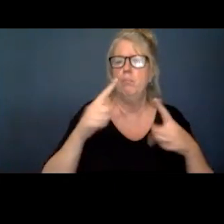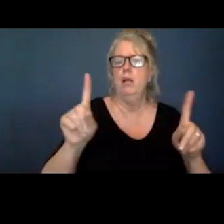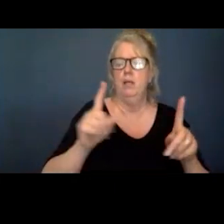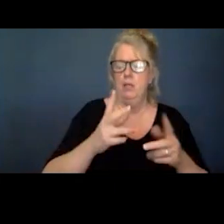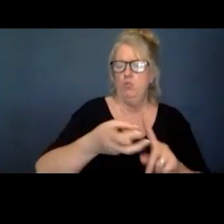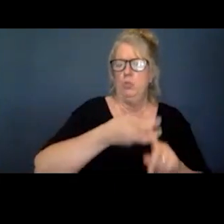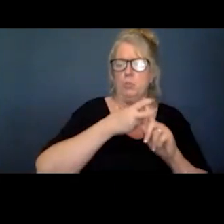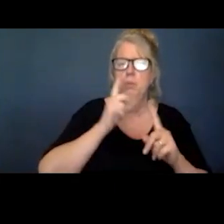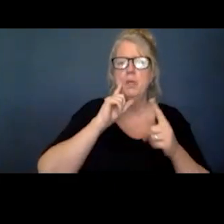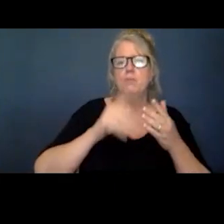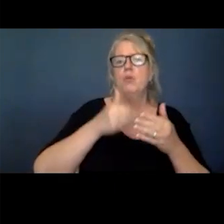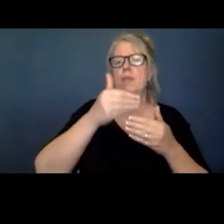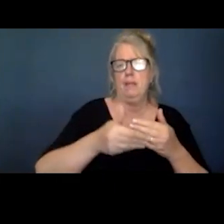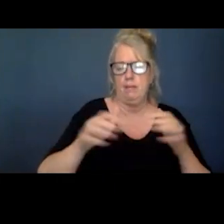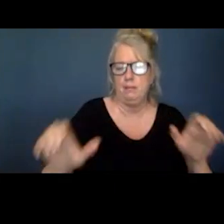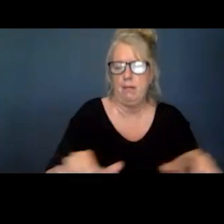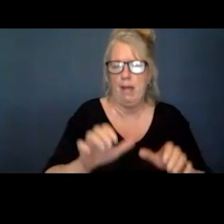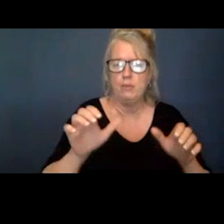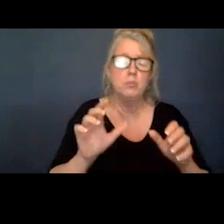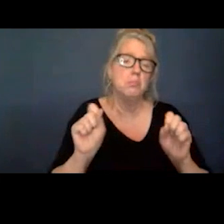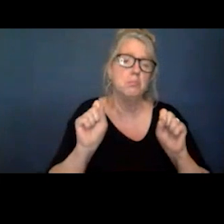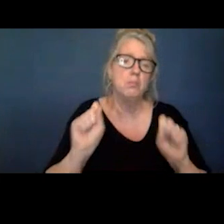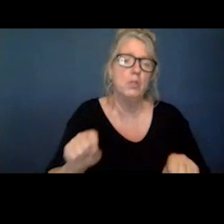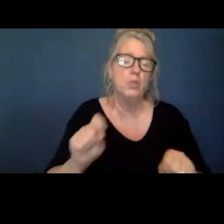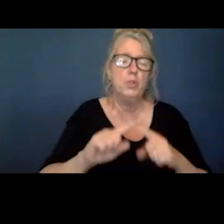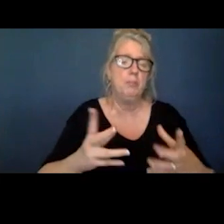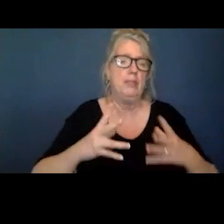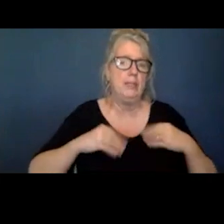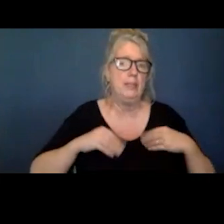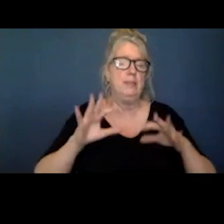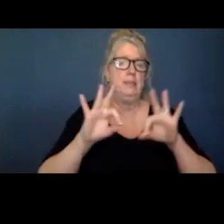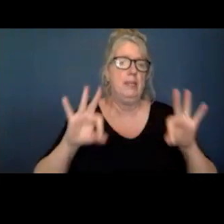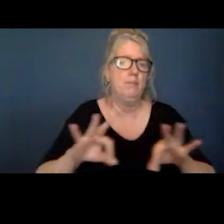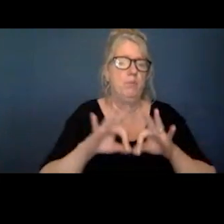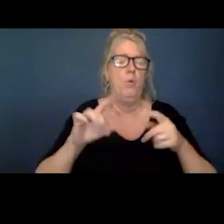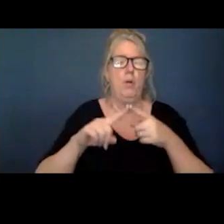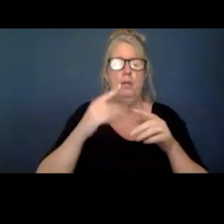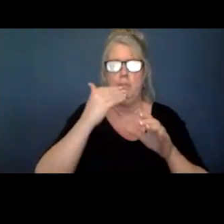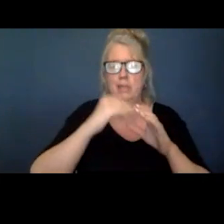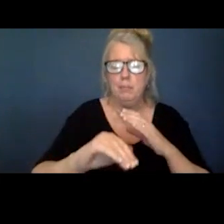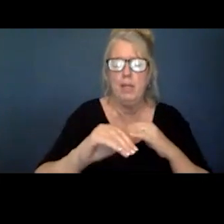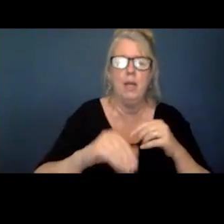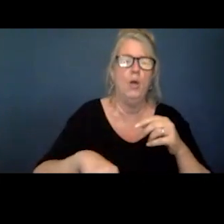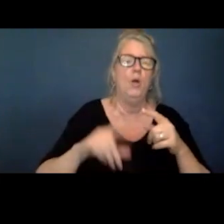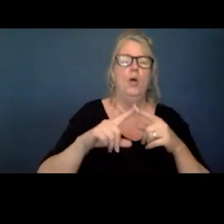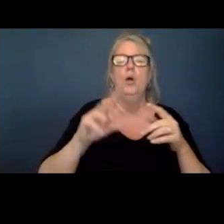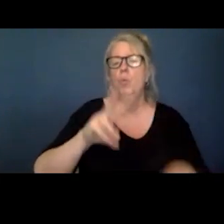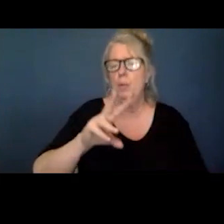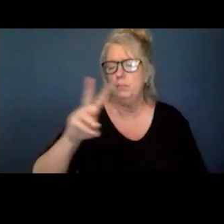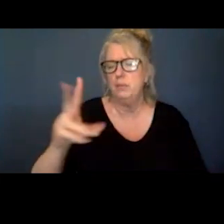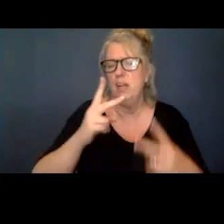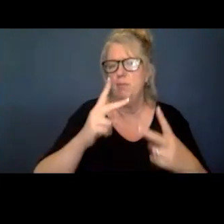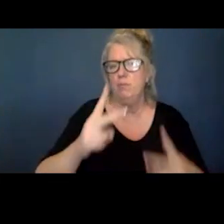a next step action, which could be an intake form, email, website visit, so on. Your case studies,